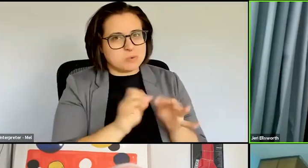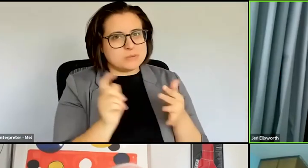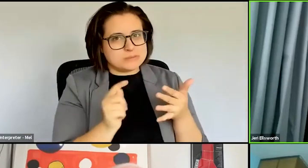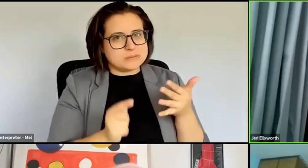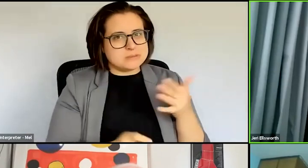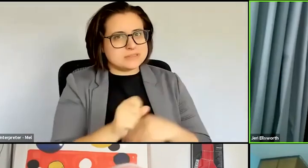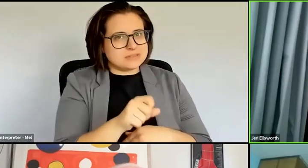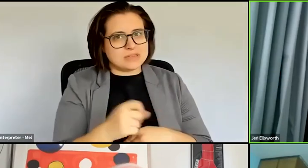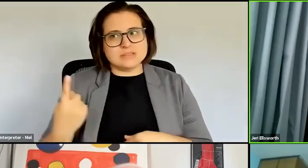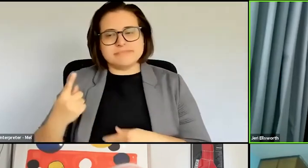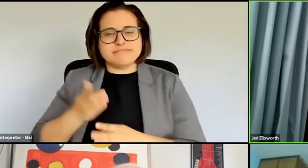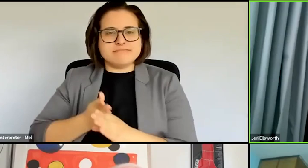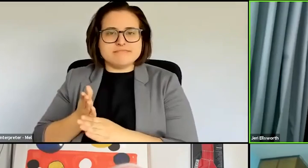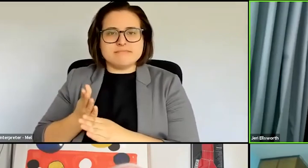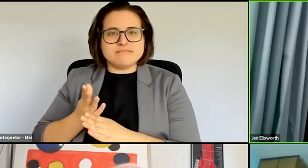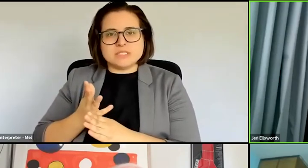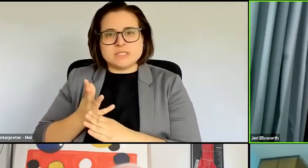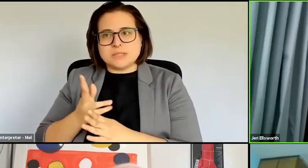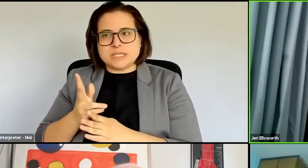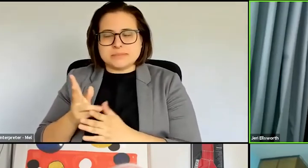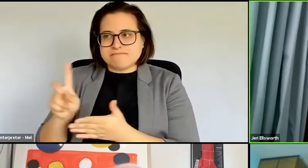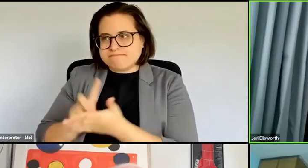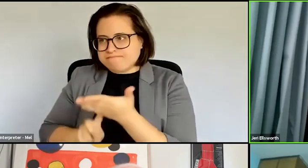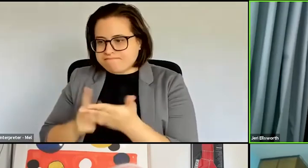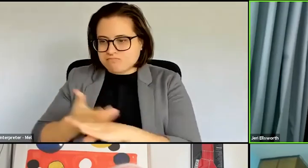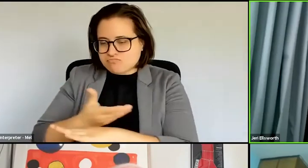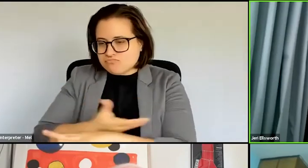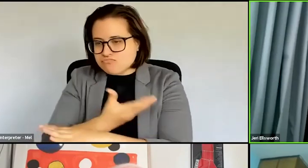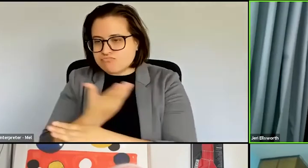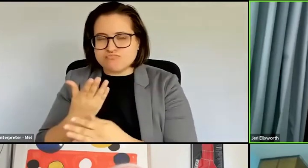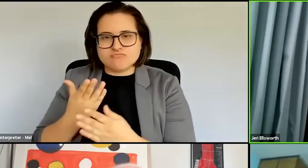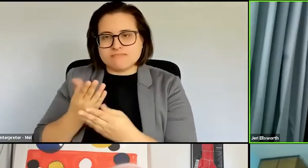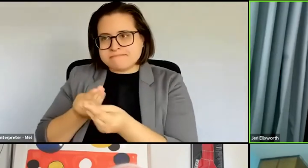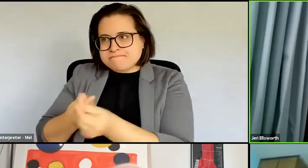more effective, you know better in some way in our minds, and without a forcing